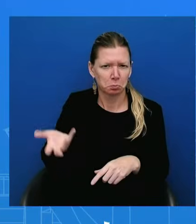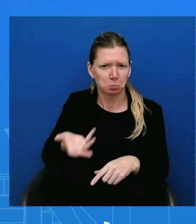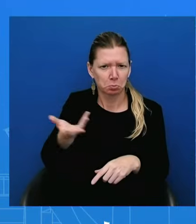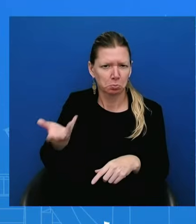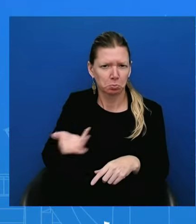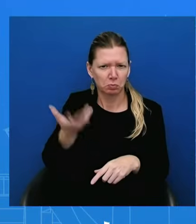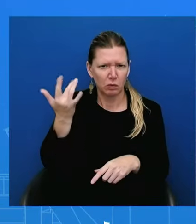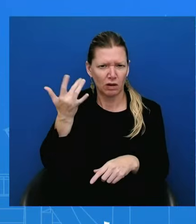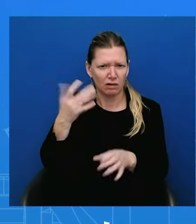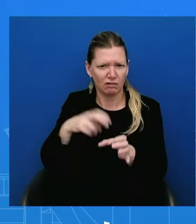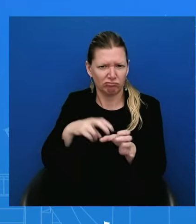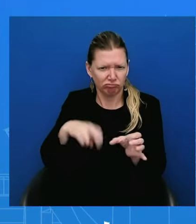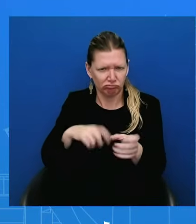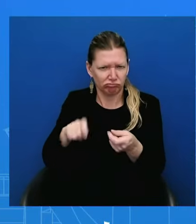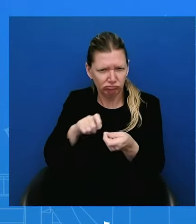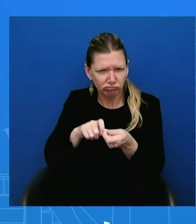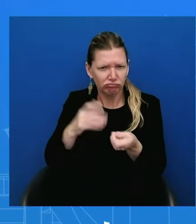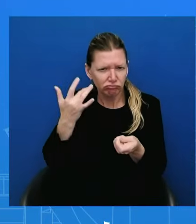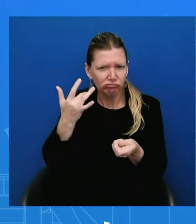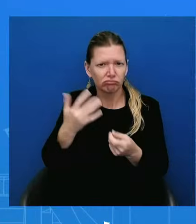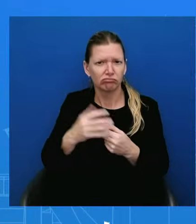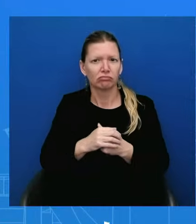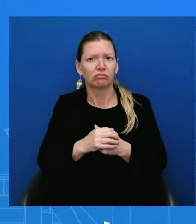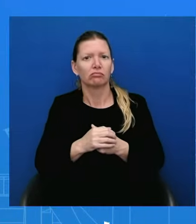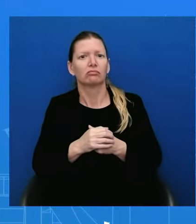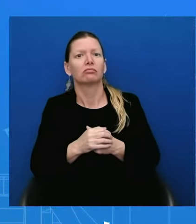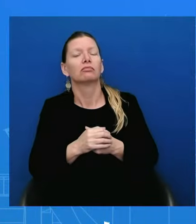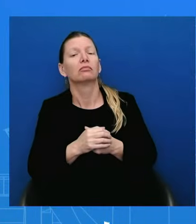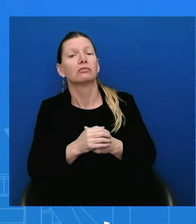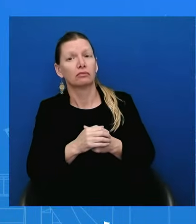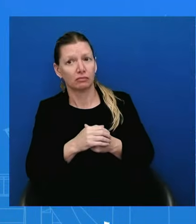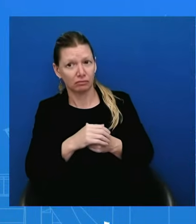and he also said the next seten- -- sentence was to unite -- is also to unite the nation.